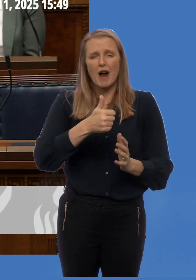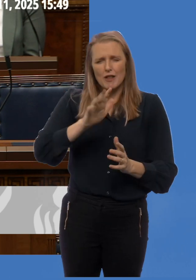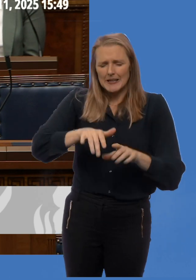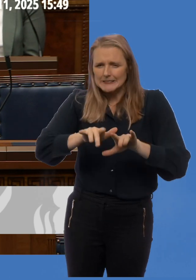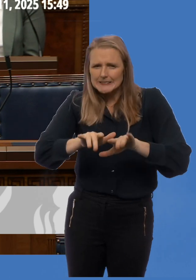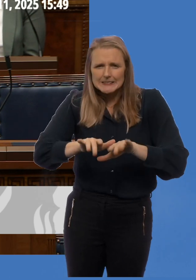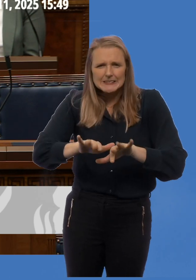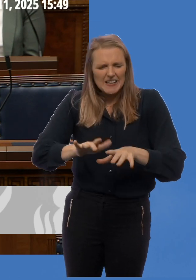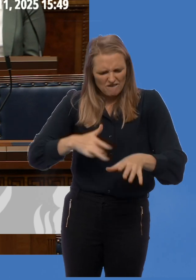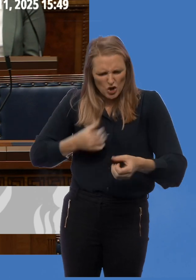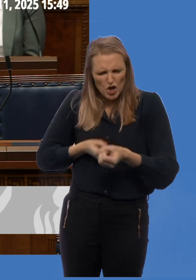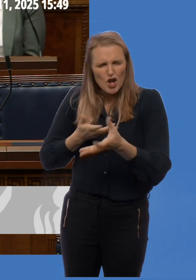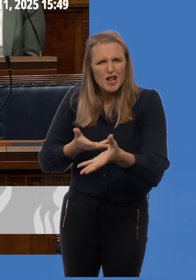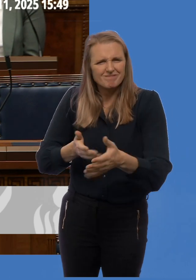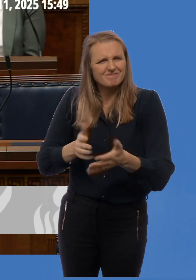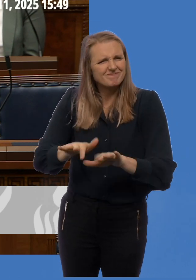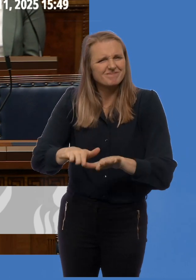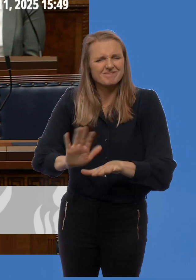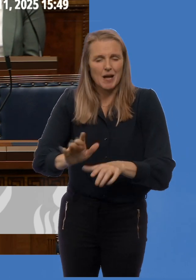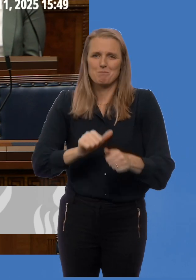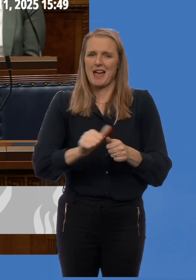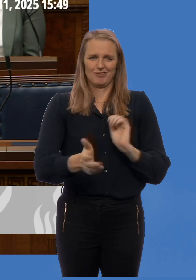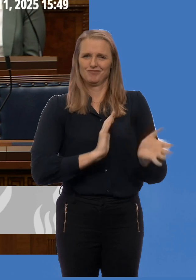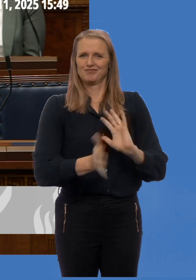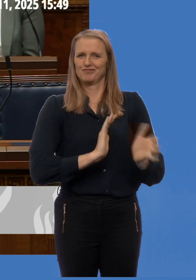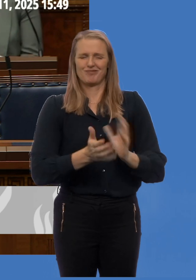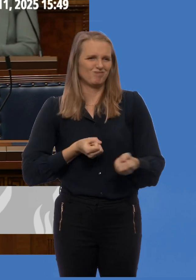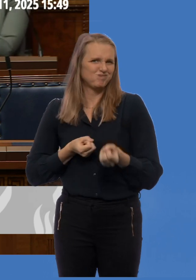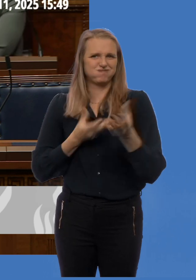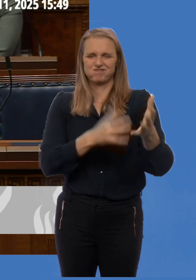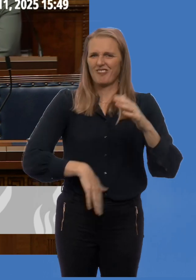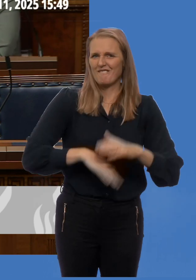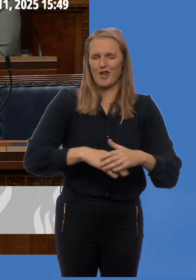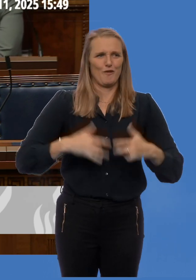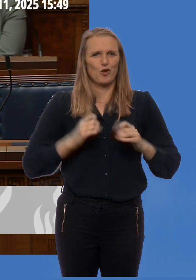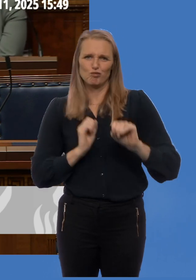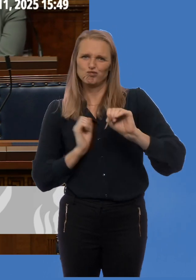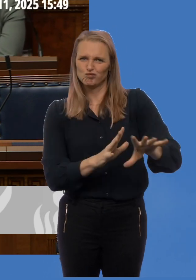to reflect their full perspective. This is a significant milestone, not just for